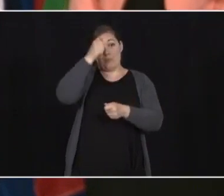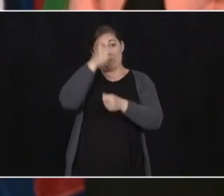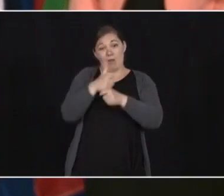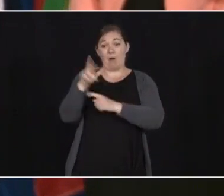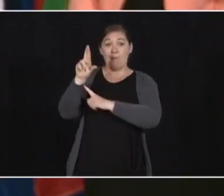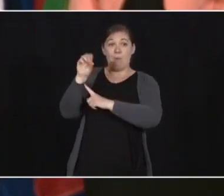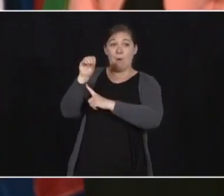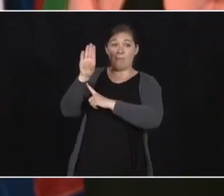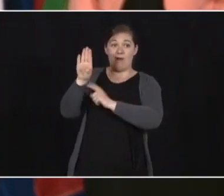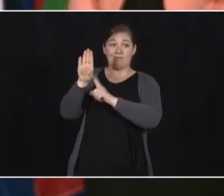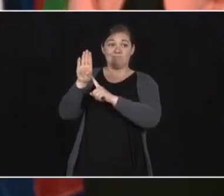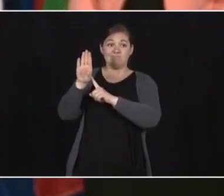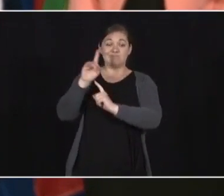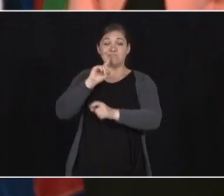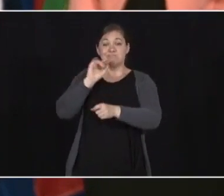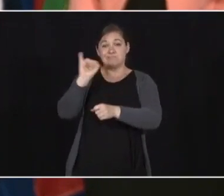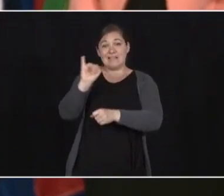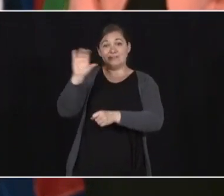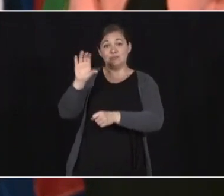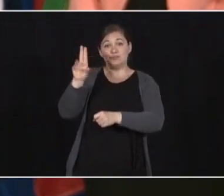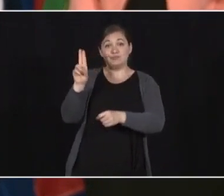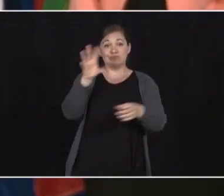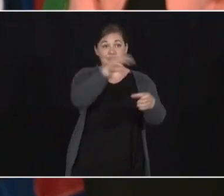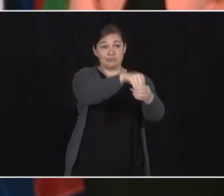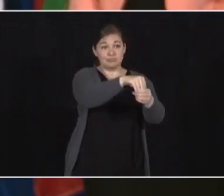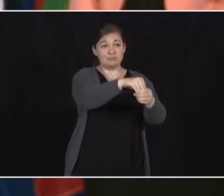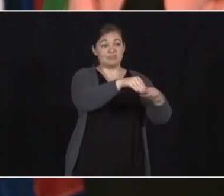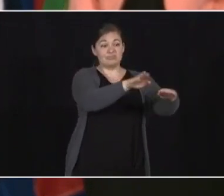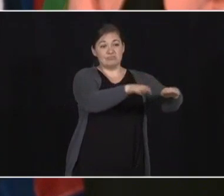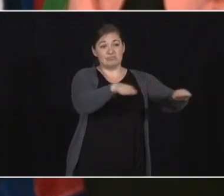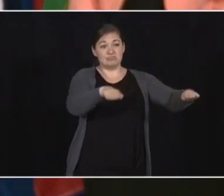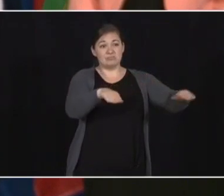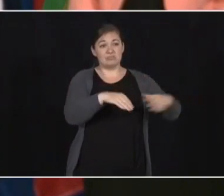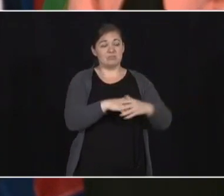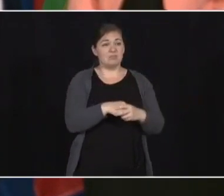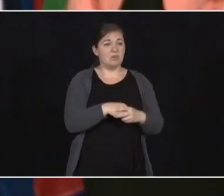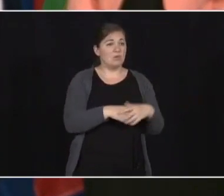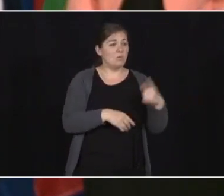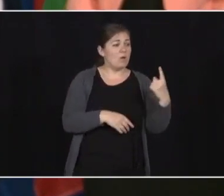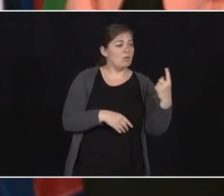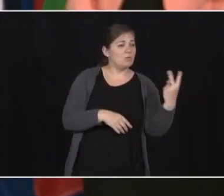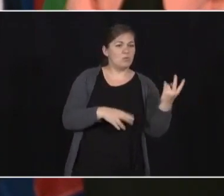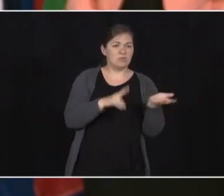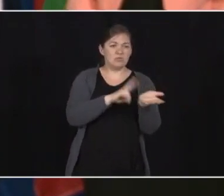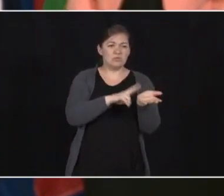There was some crisis in pellet of care when my brother Rob was in there and there were one or